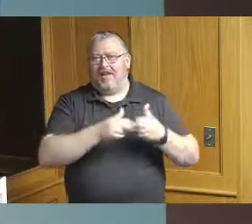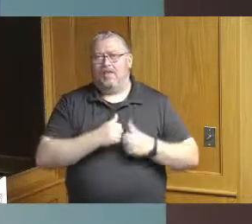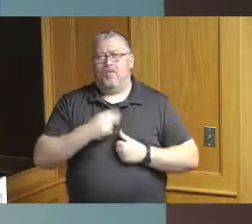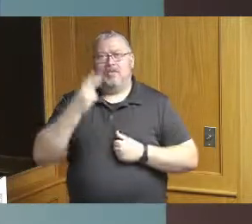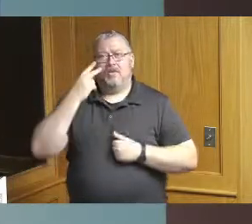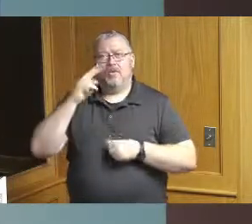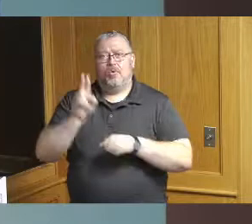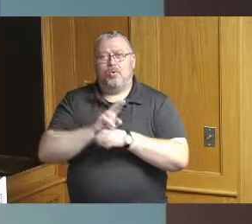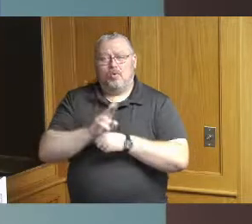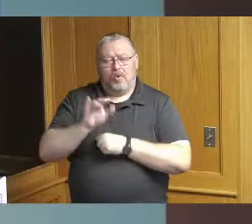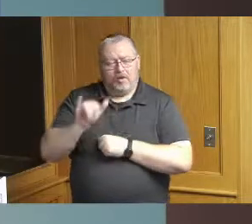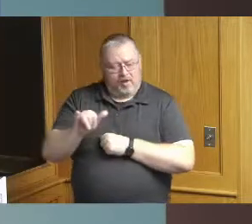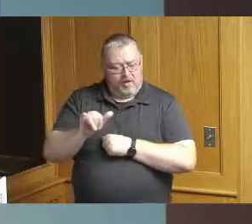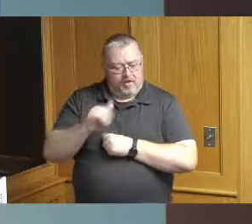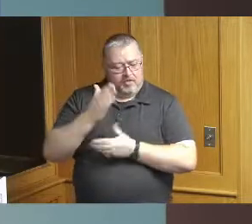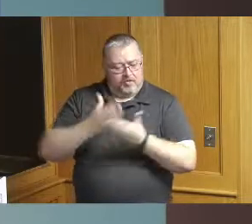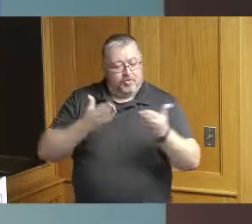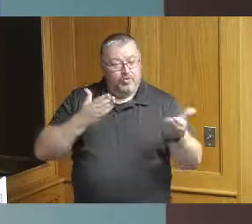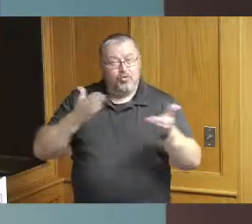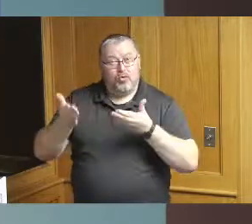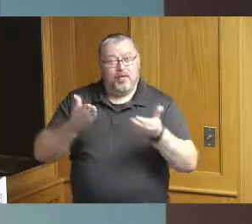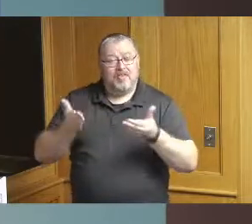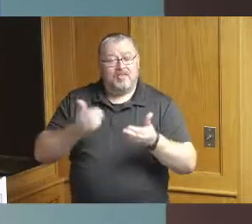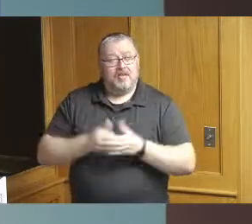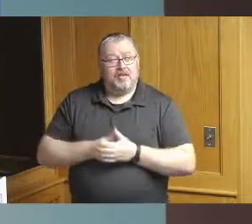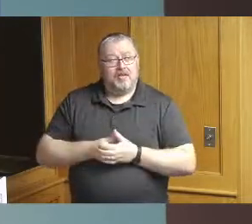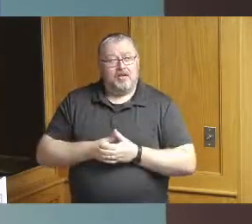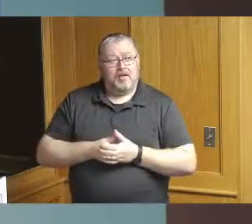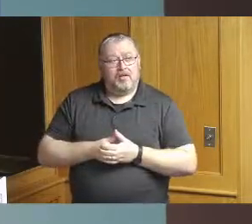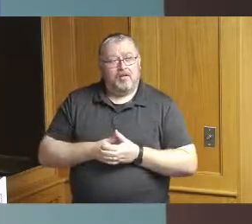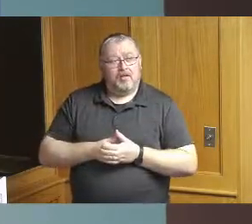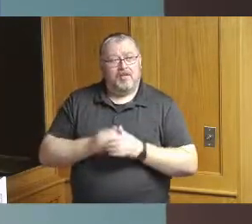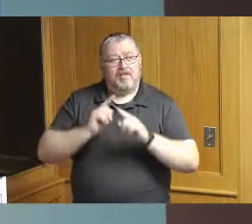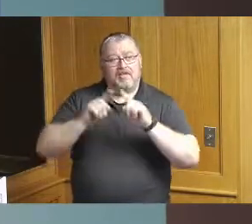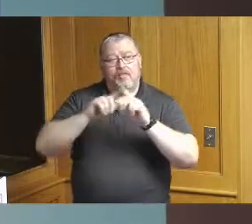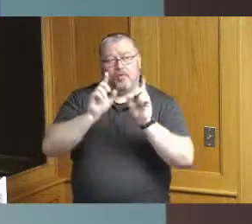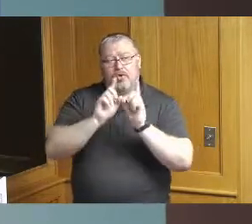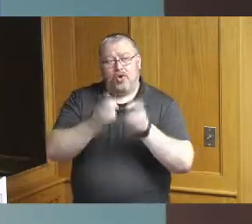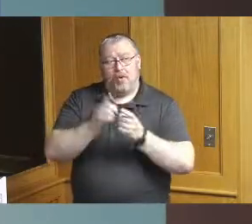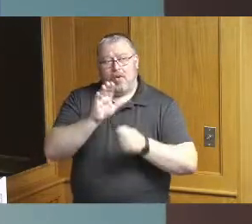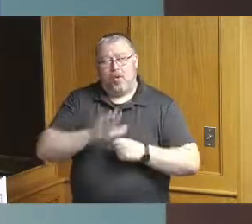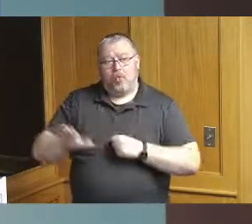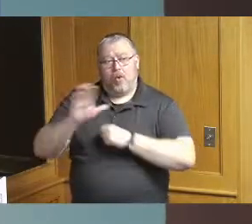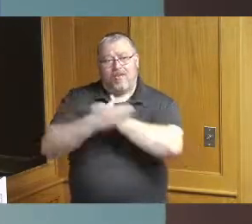hydrants that are out of service so fire departments across the uh county use this as well